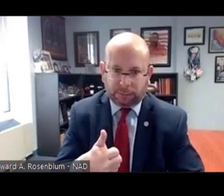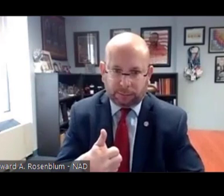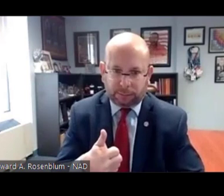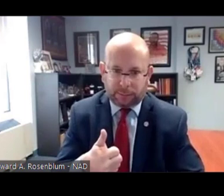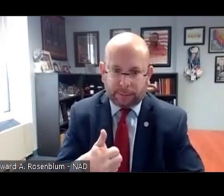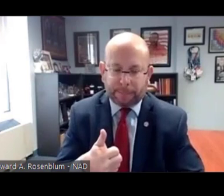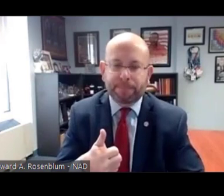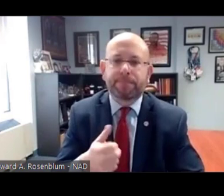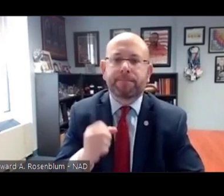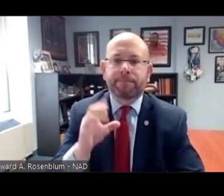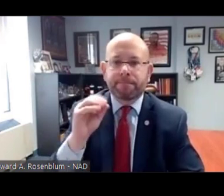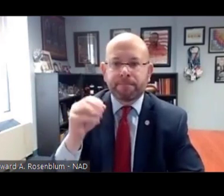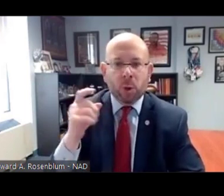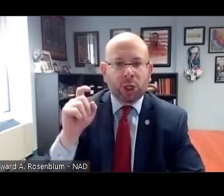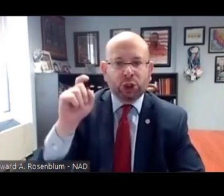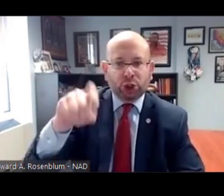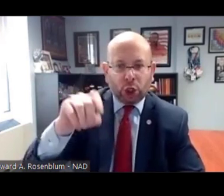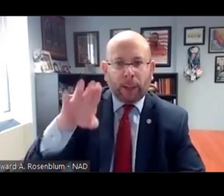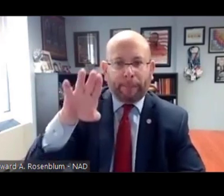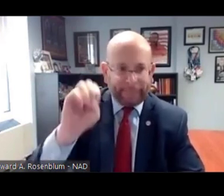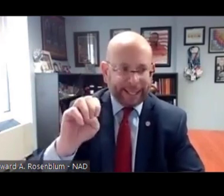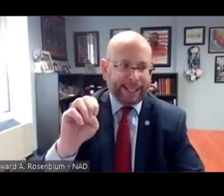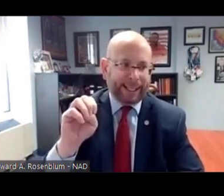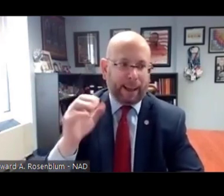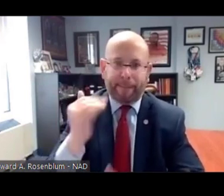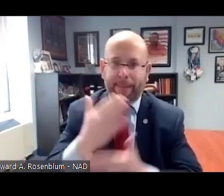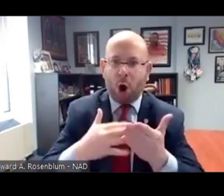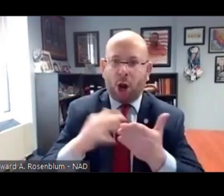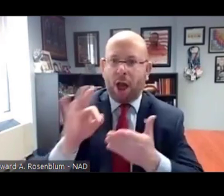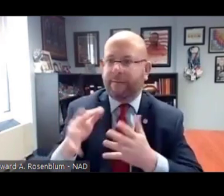regardless of their disability status or not.